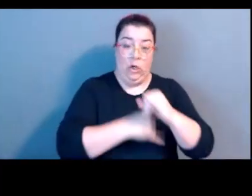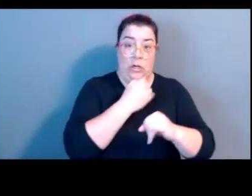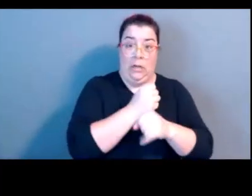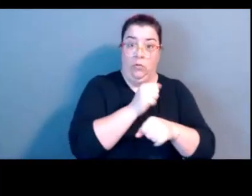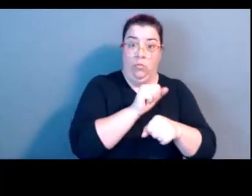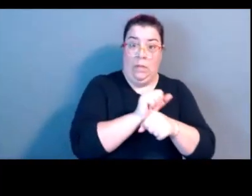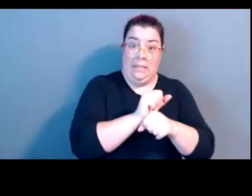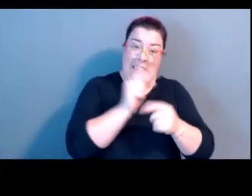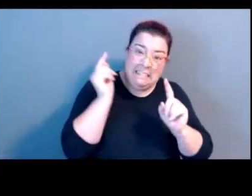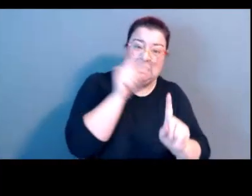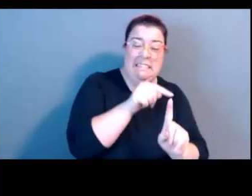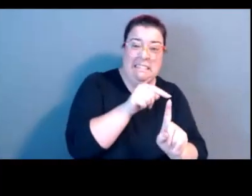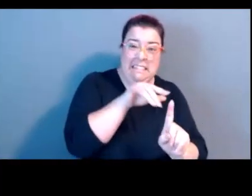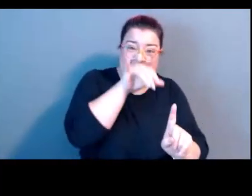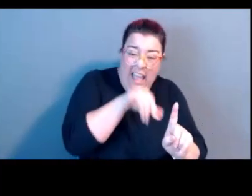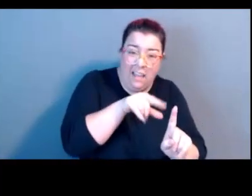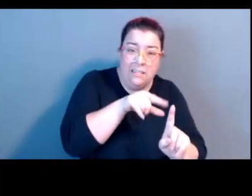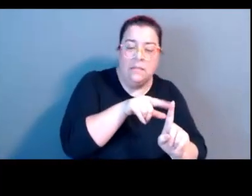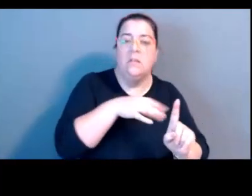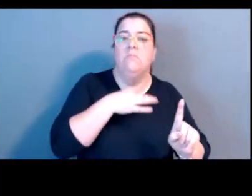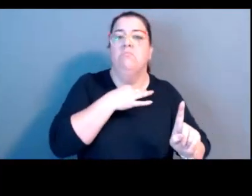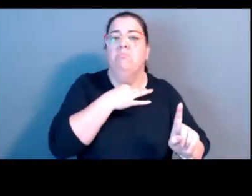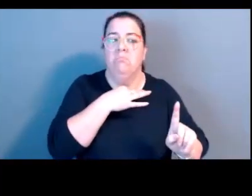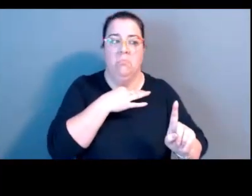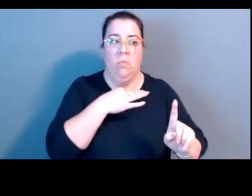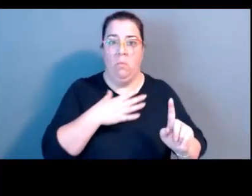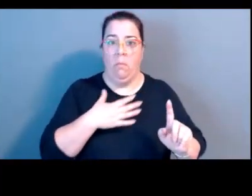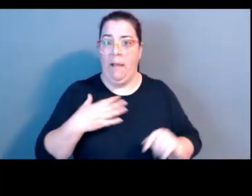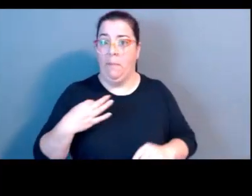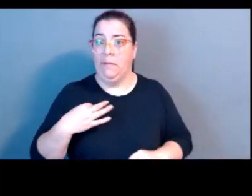or questions regarding your application, you can